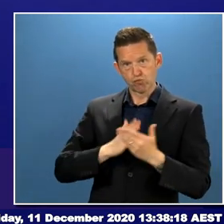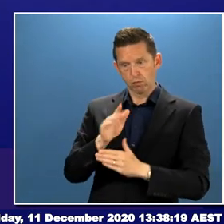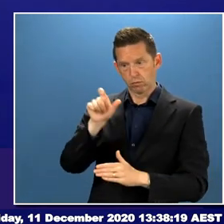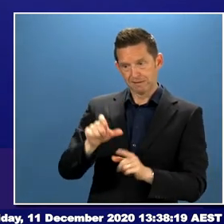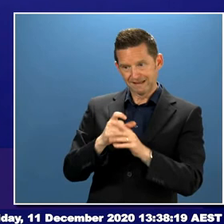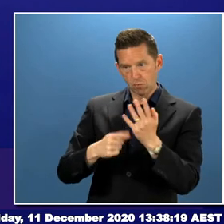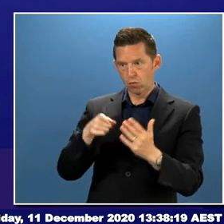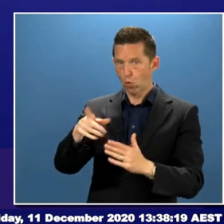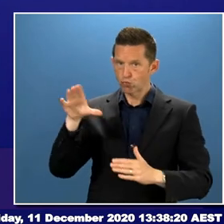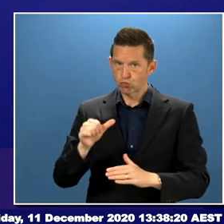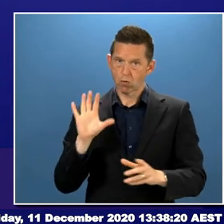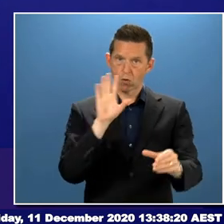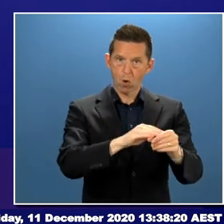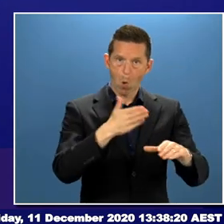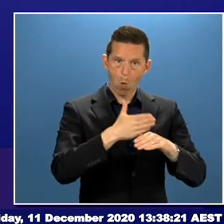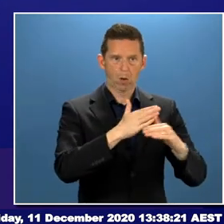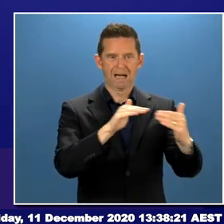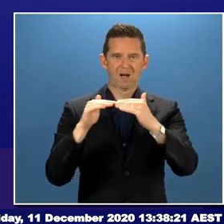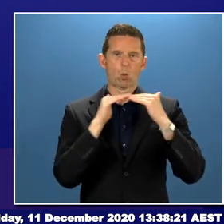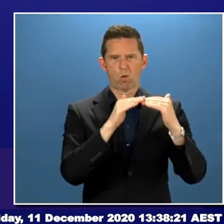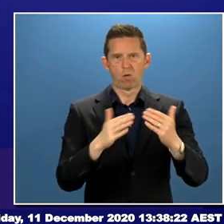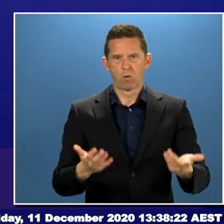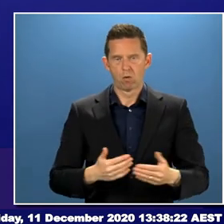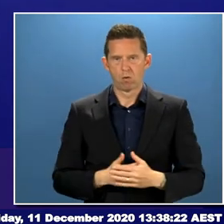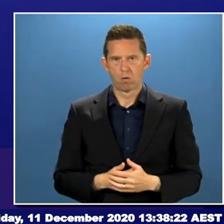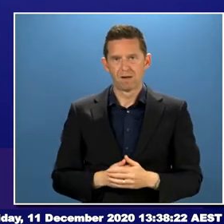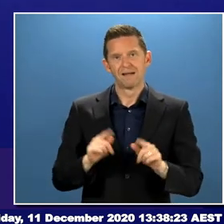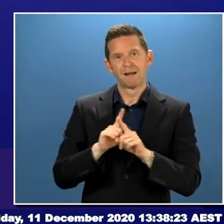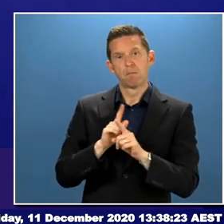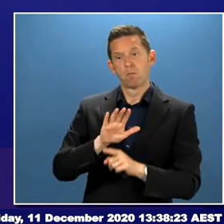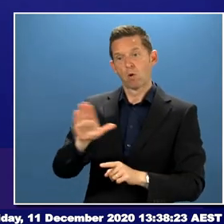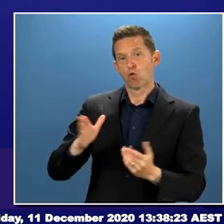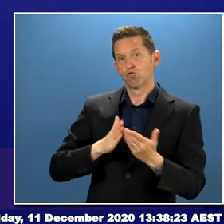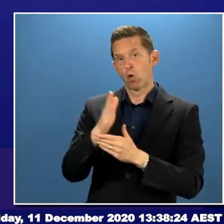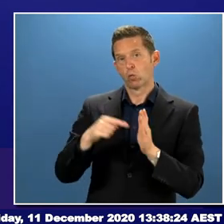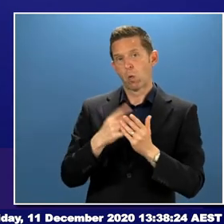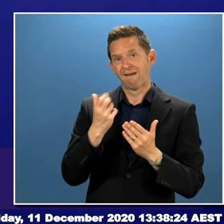with others; this includes the right to the opportunity to gain a living by work